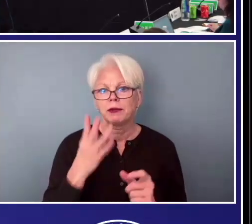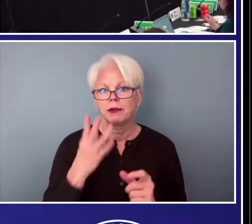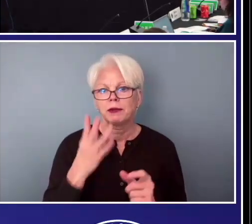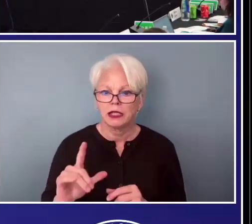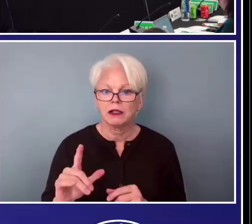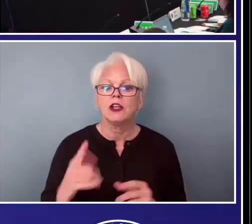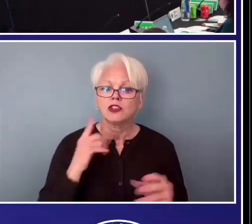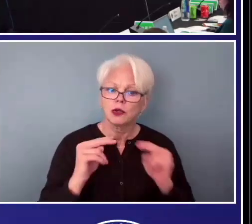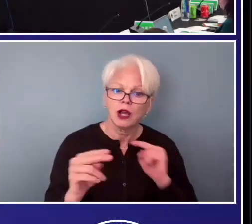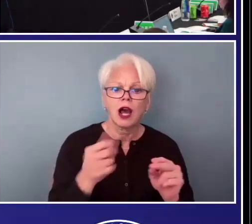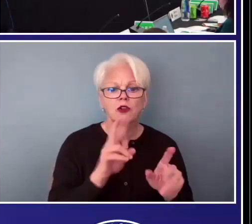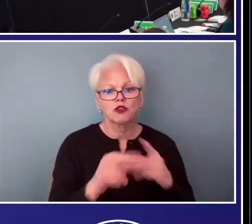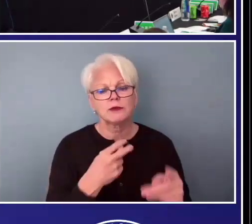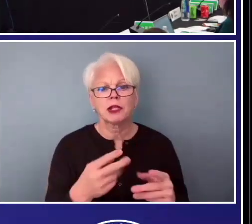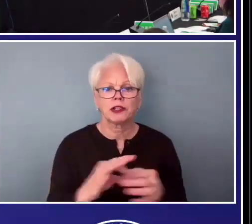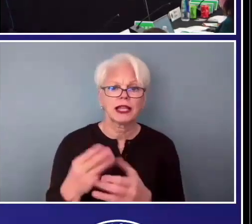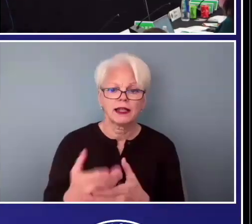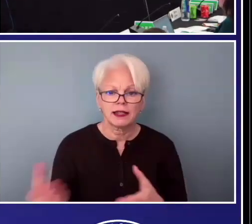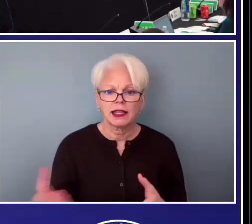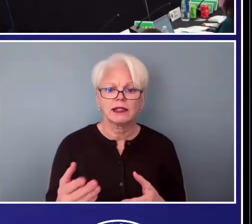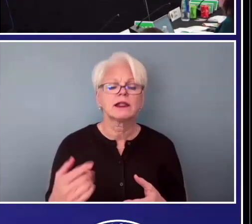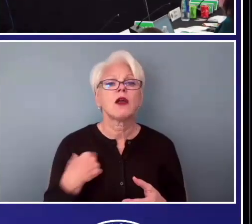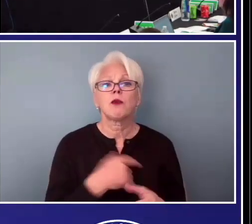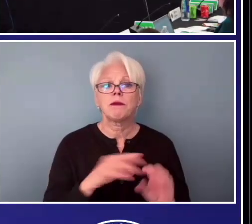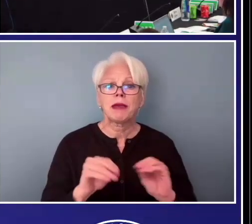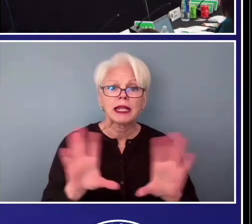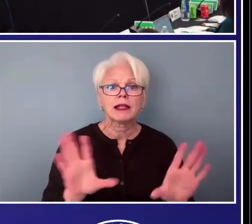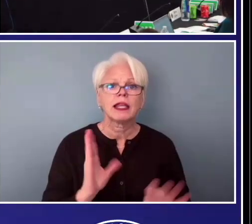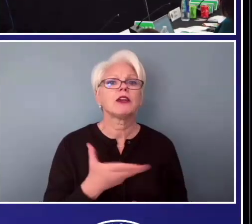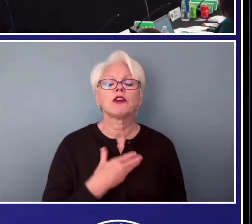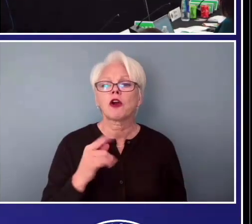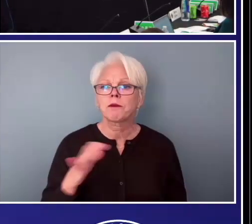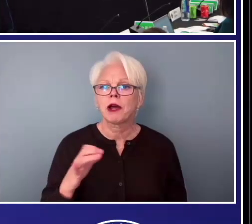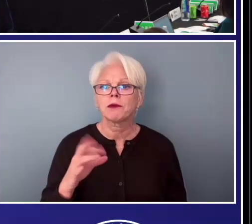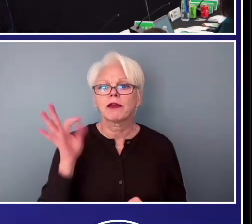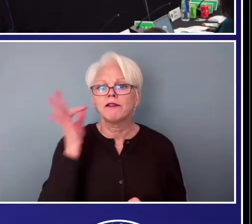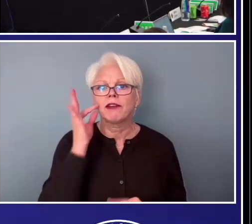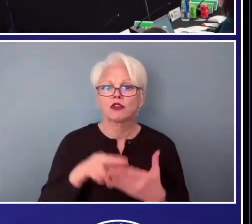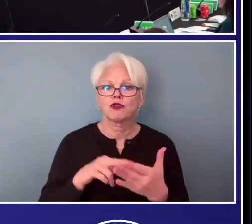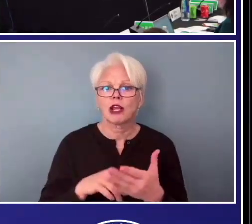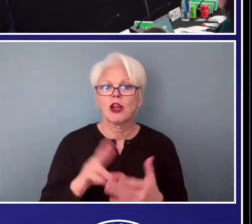as we had made clear in our public Federal Register notice about the upcoming